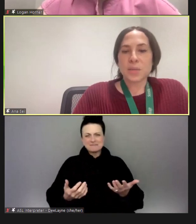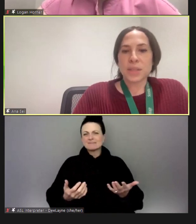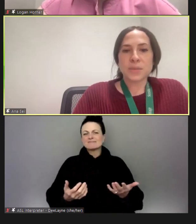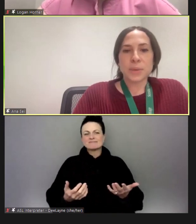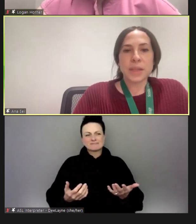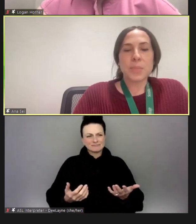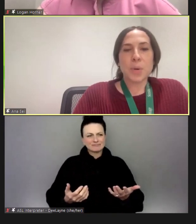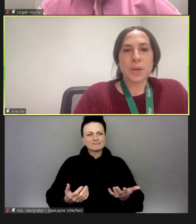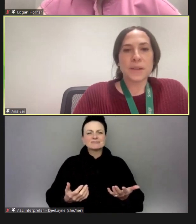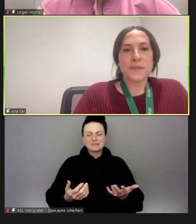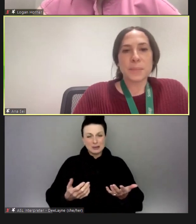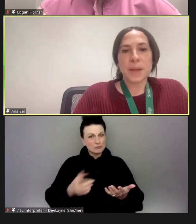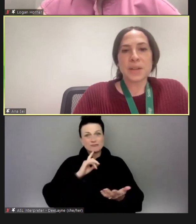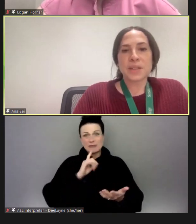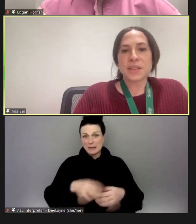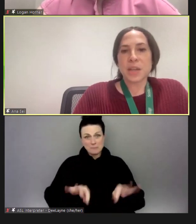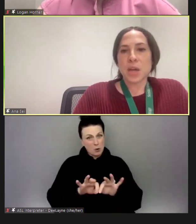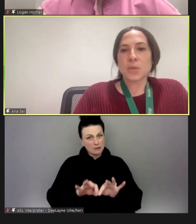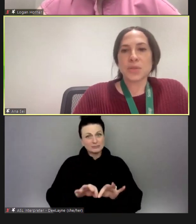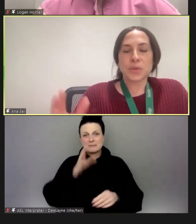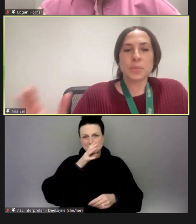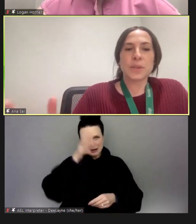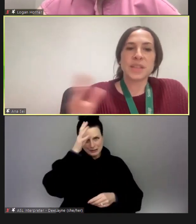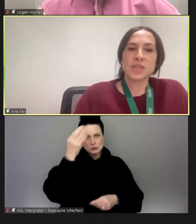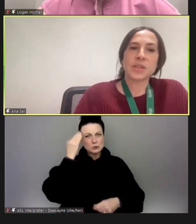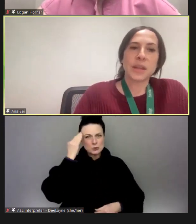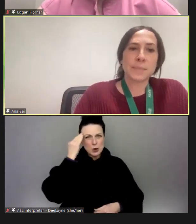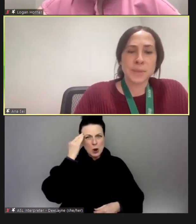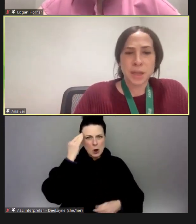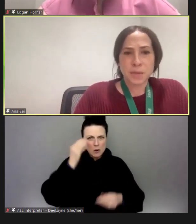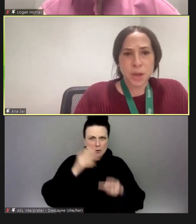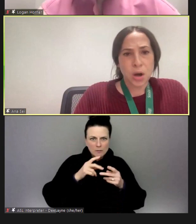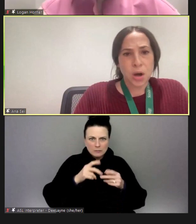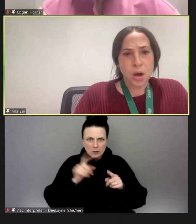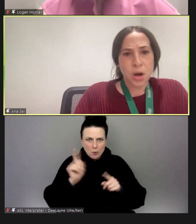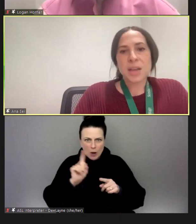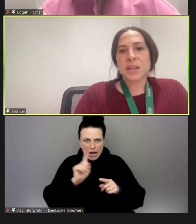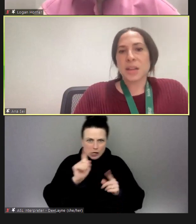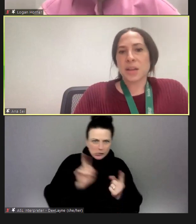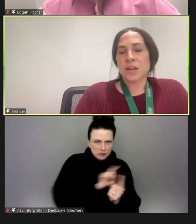it's really important for parents to